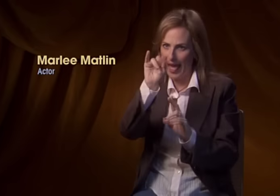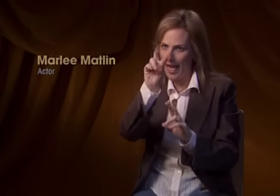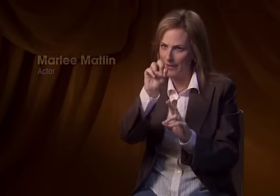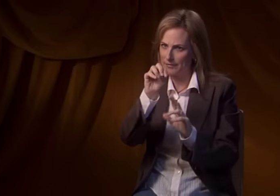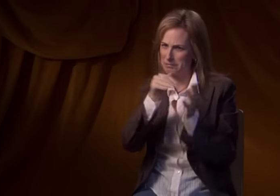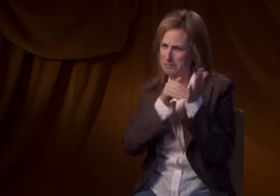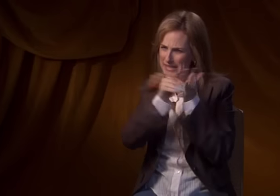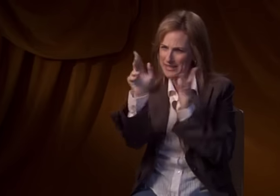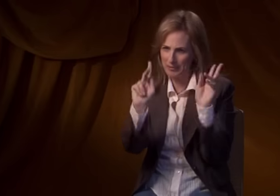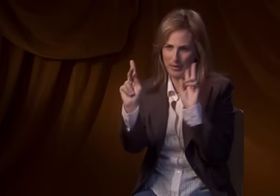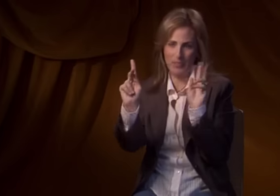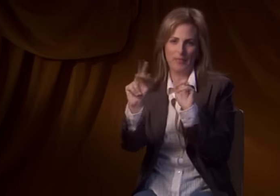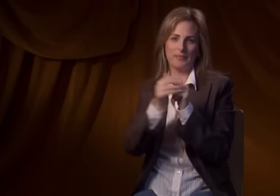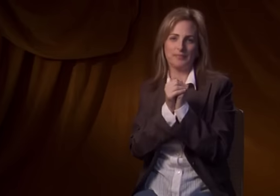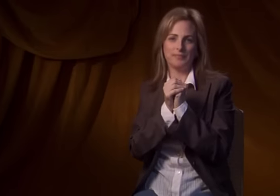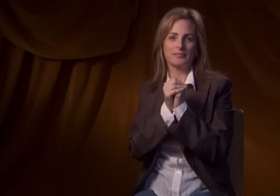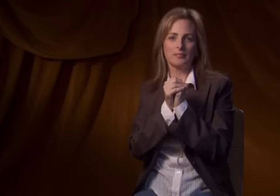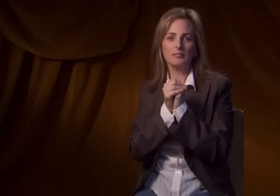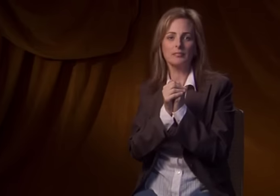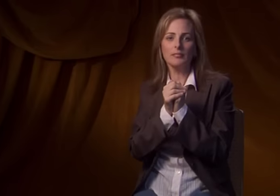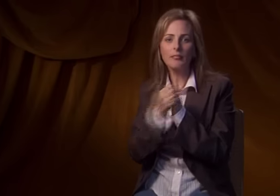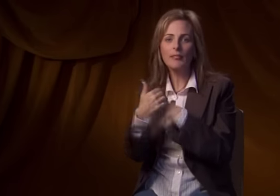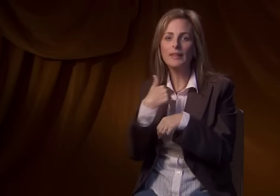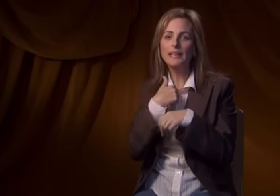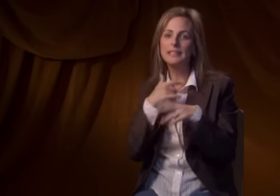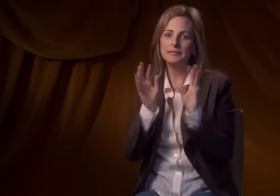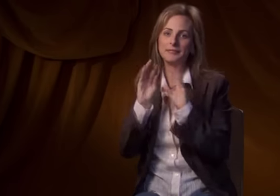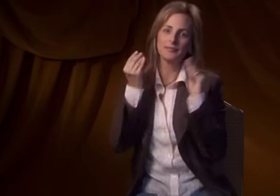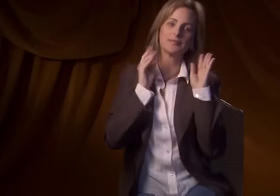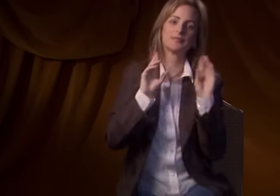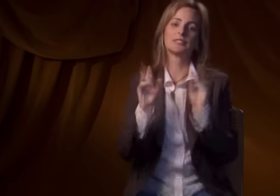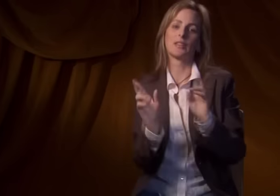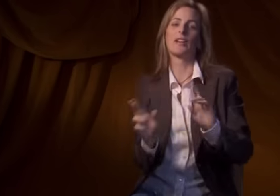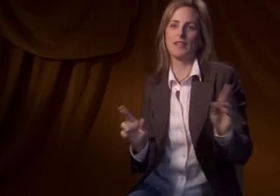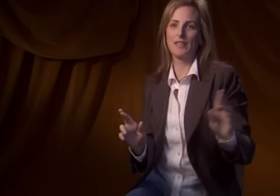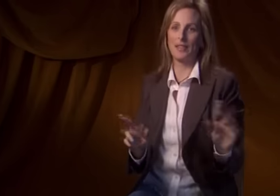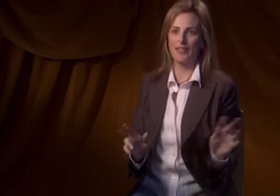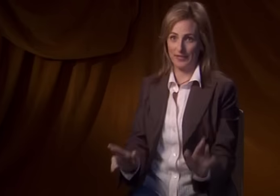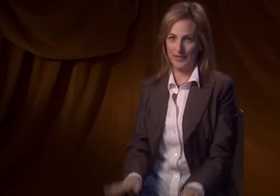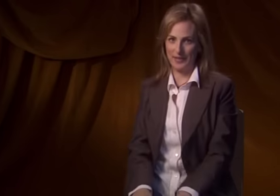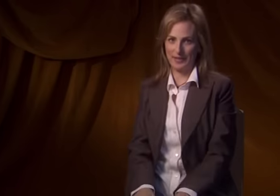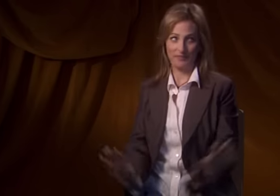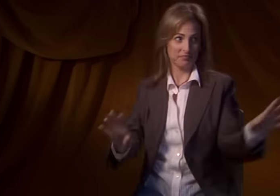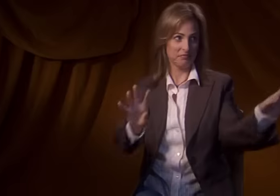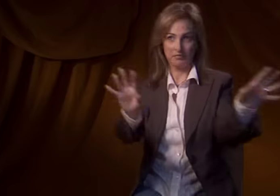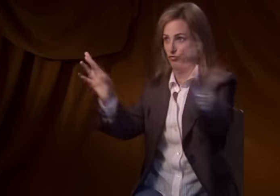and, I mean, this is live in front of millions of people. I was ready to be interviewed